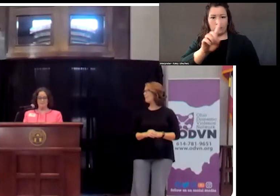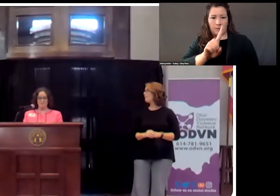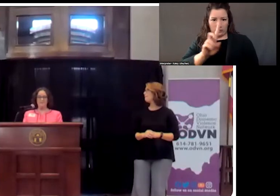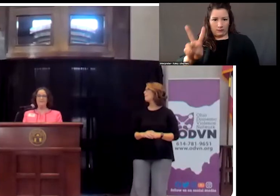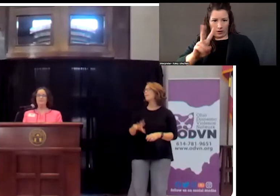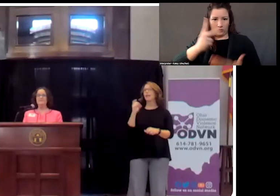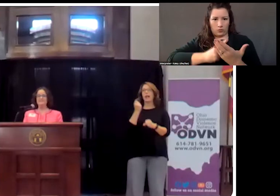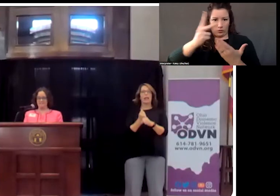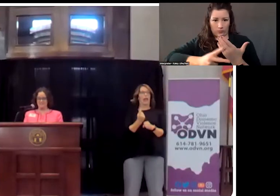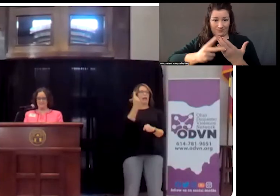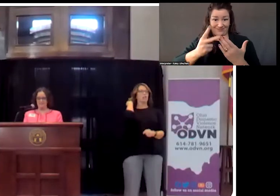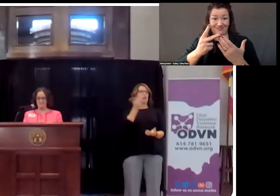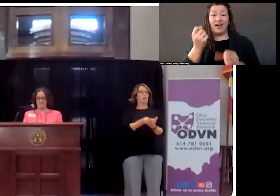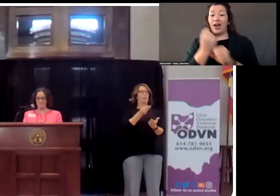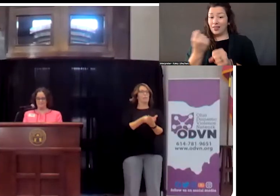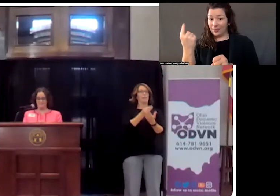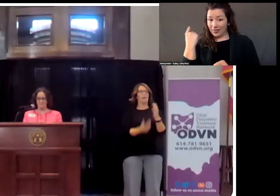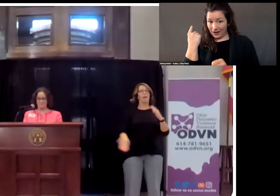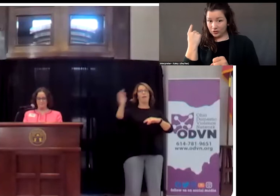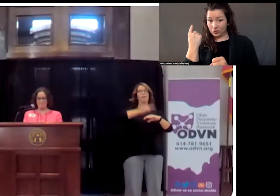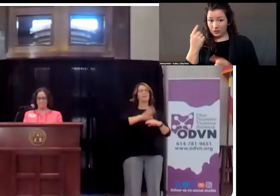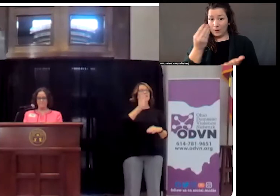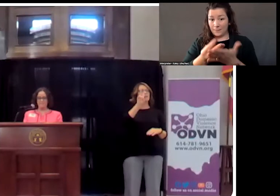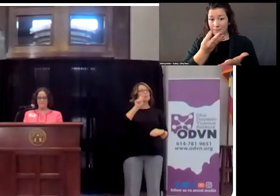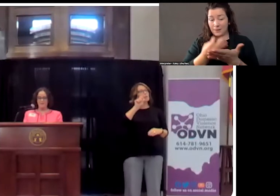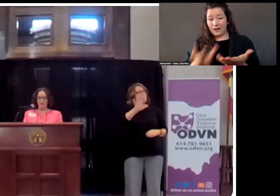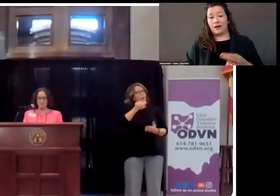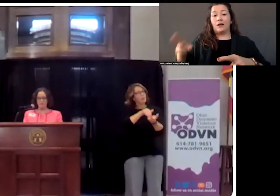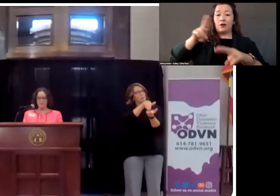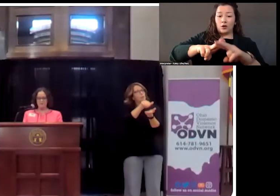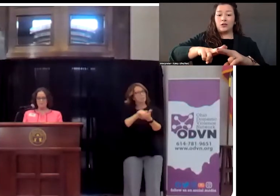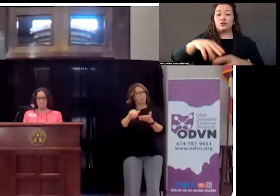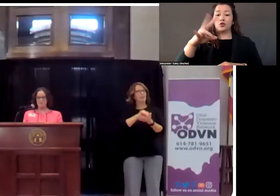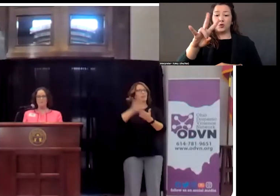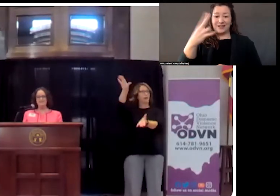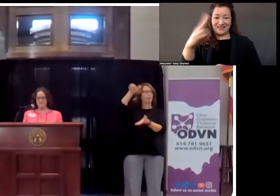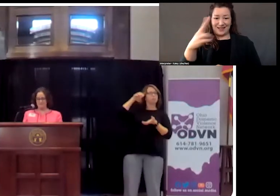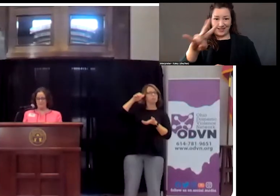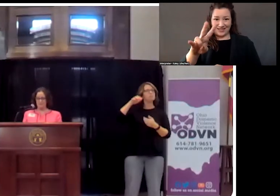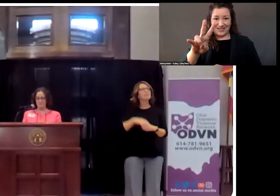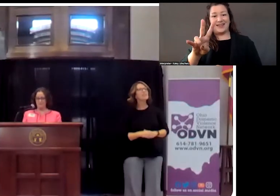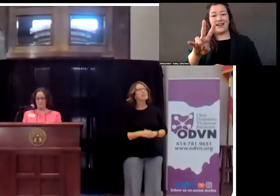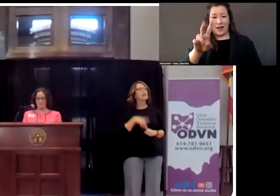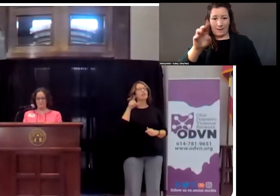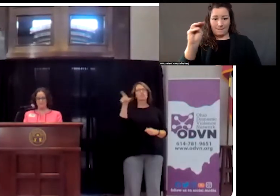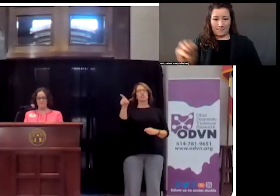the funding increased to seven and a half million. Over the years, Bridget courageously shared the story of her abuse.